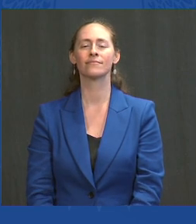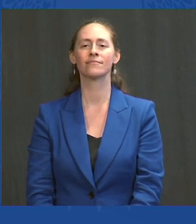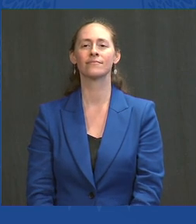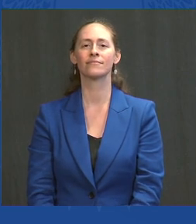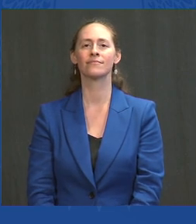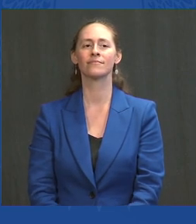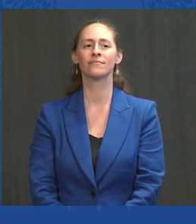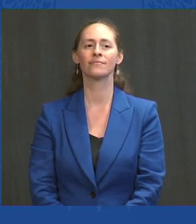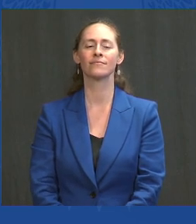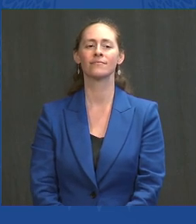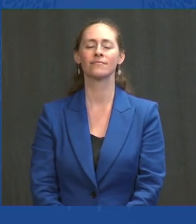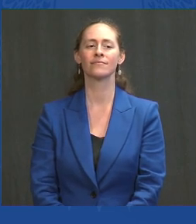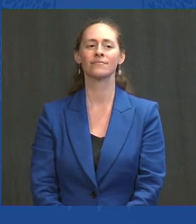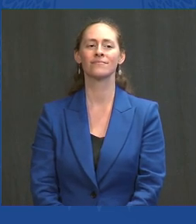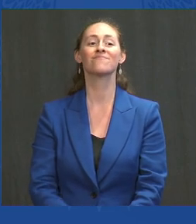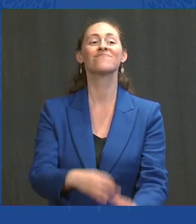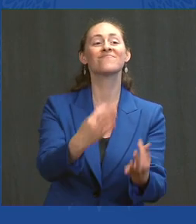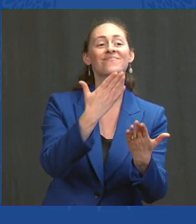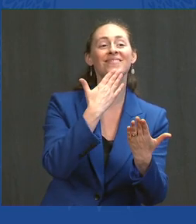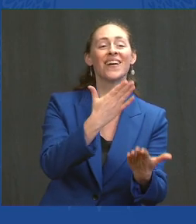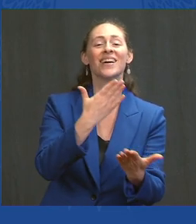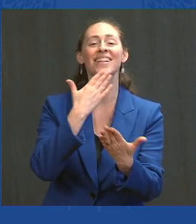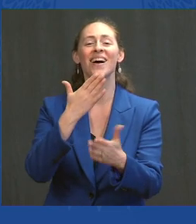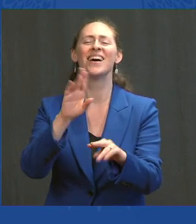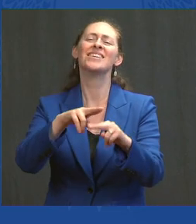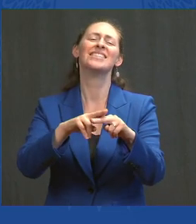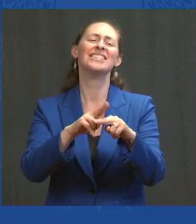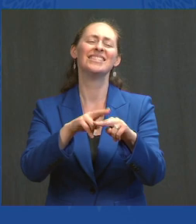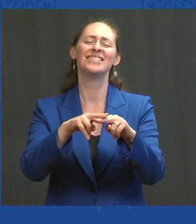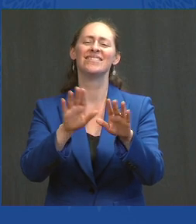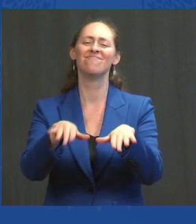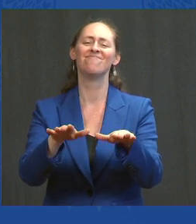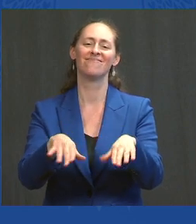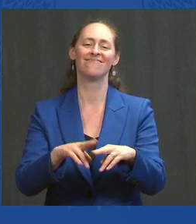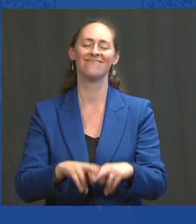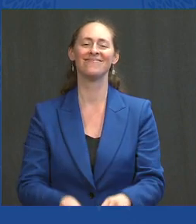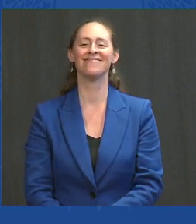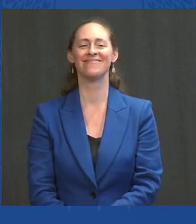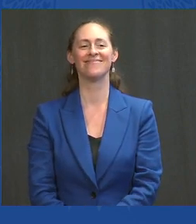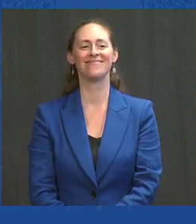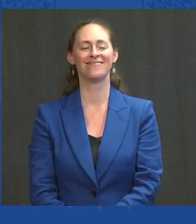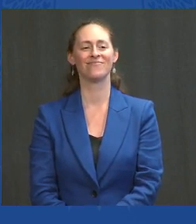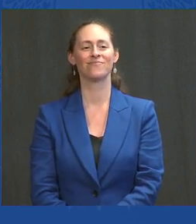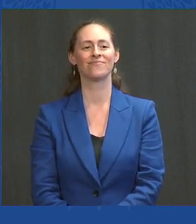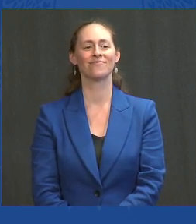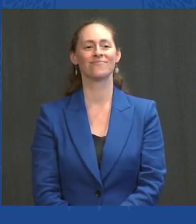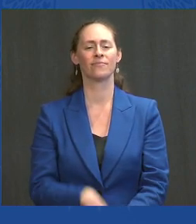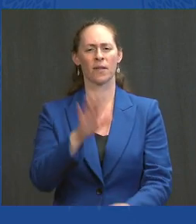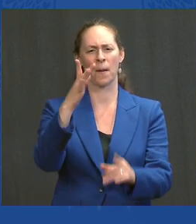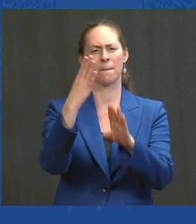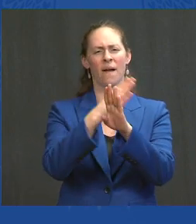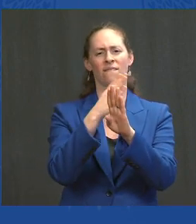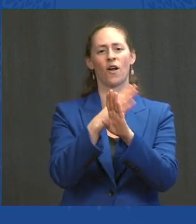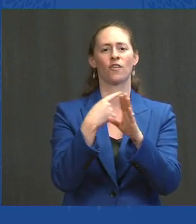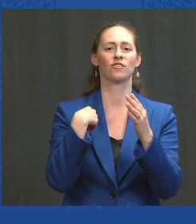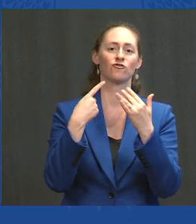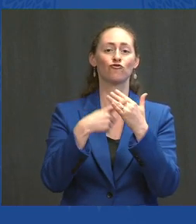The President: Thank you, Mr. Secretary. Please, please be seated. Before I begin, any family of the people